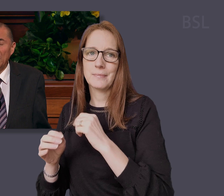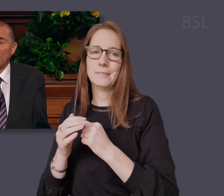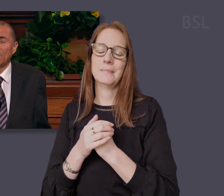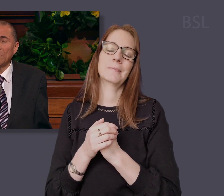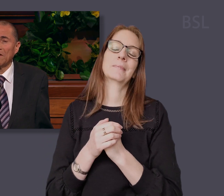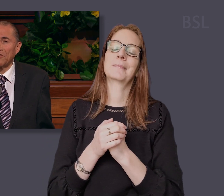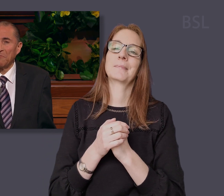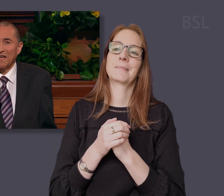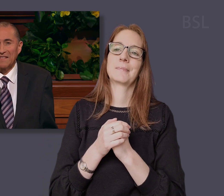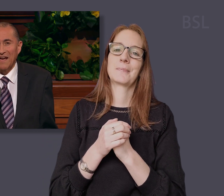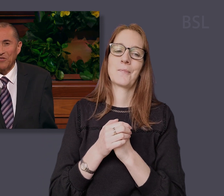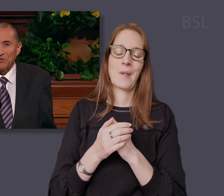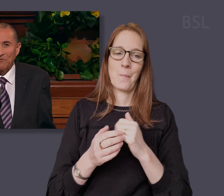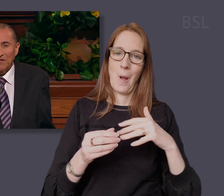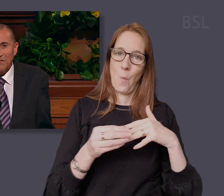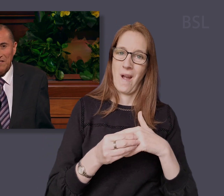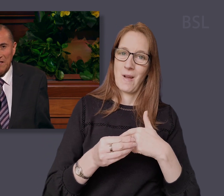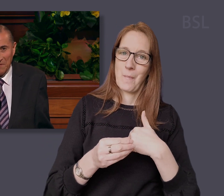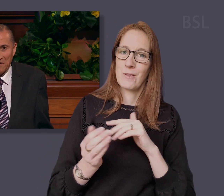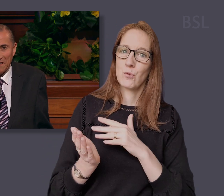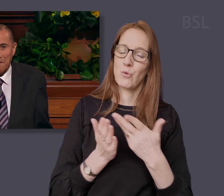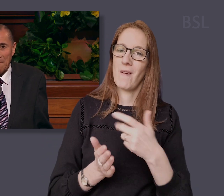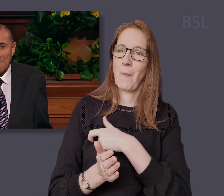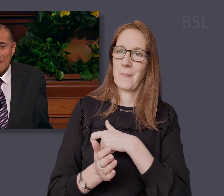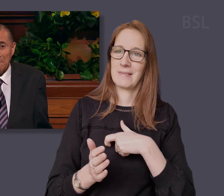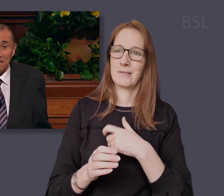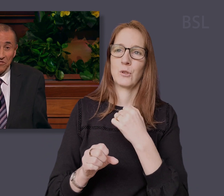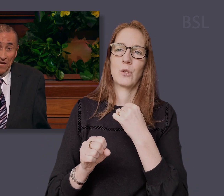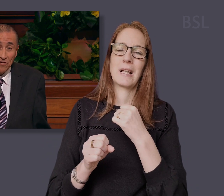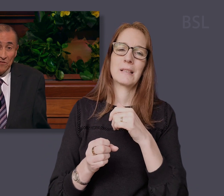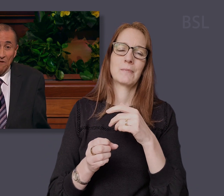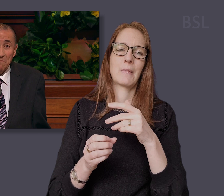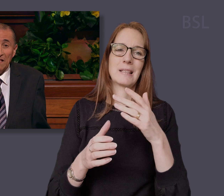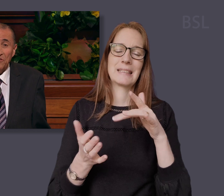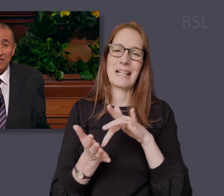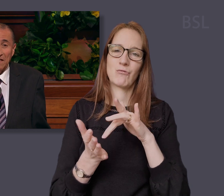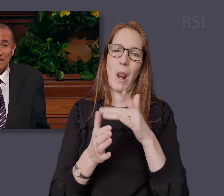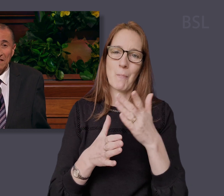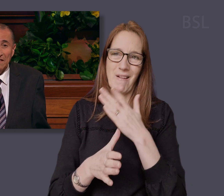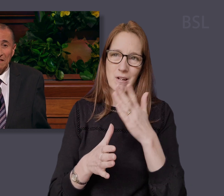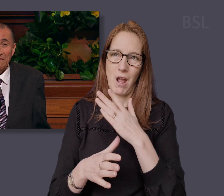My wife, Maria Isabel, and I served in Central America, being stationed in Guatemala City.